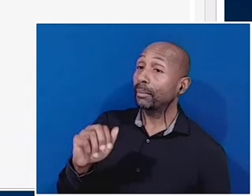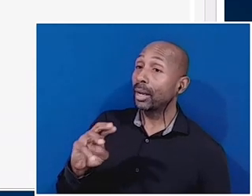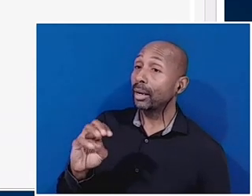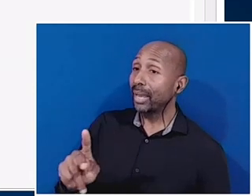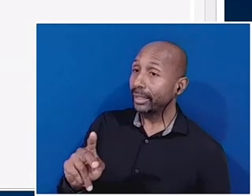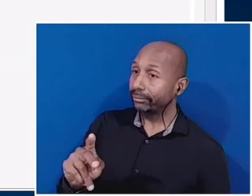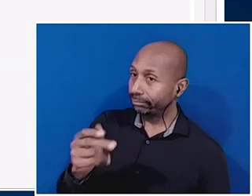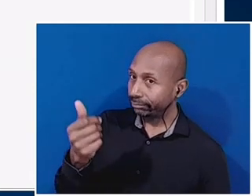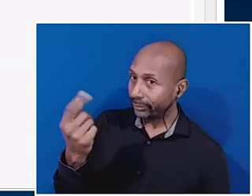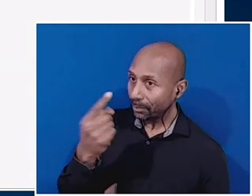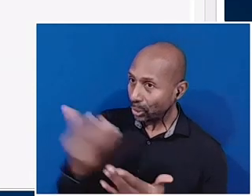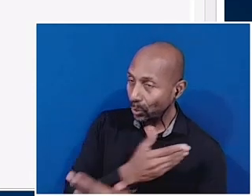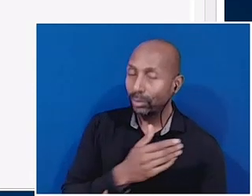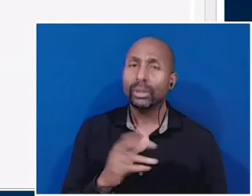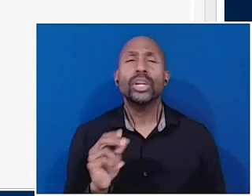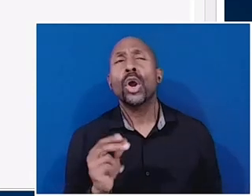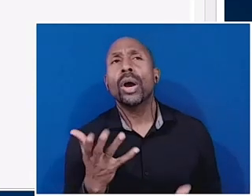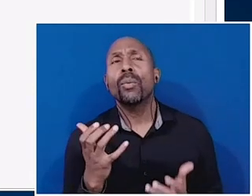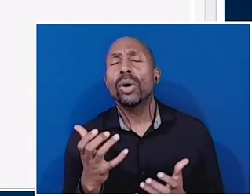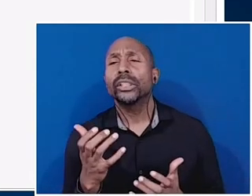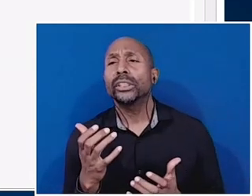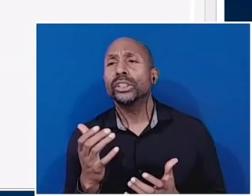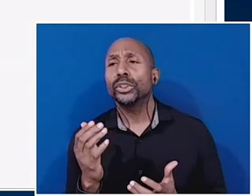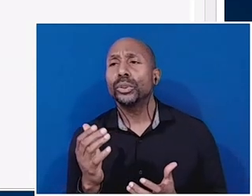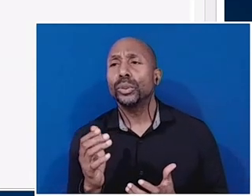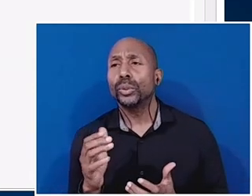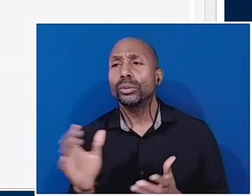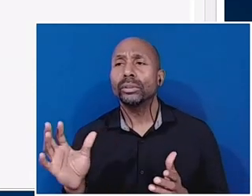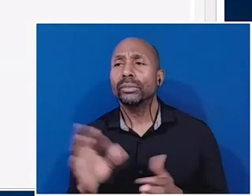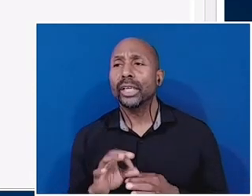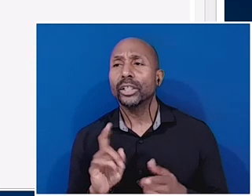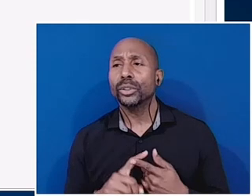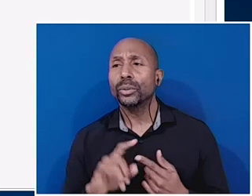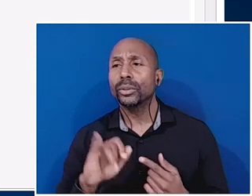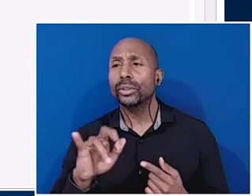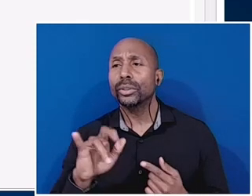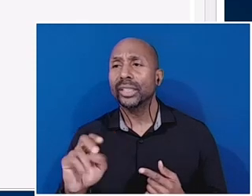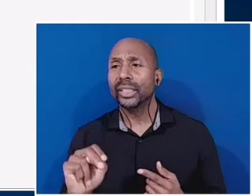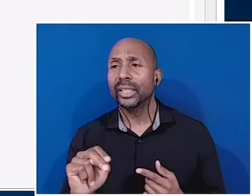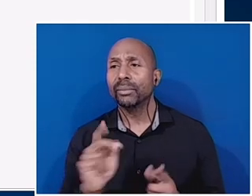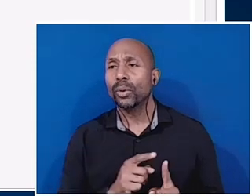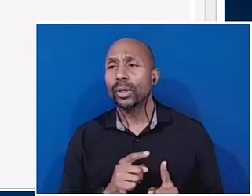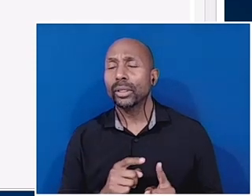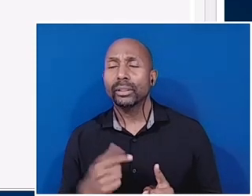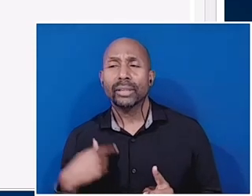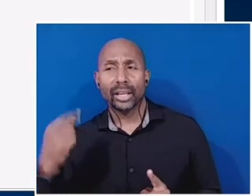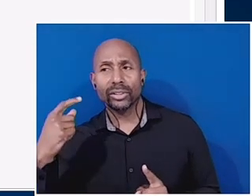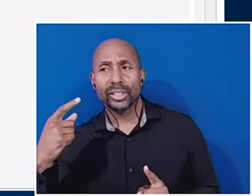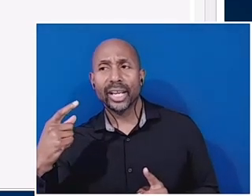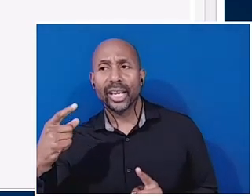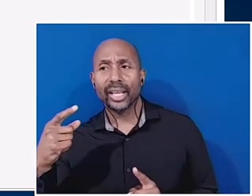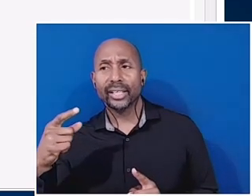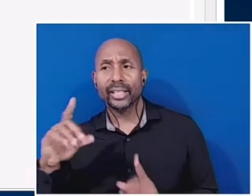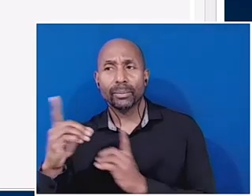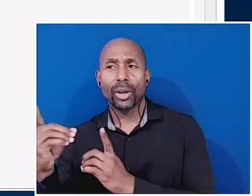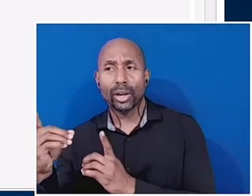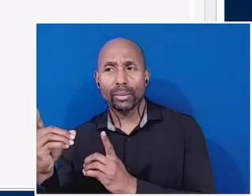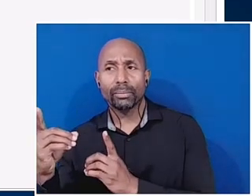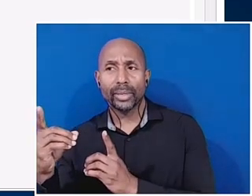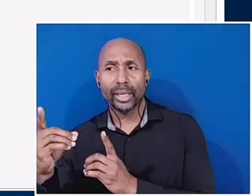I kind of understand the Department's approach here. You know, the time to require people to buy fire insurance is not when the house